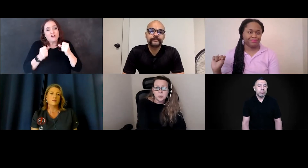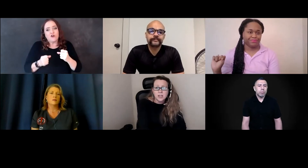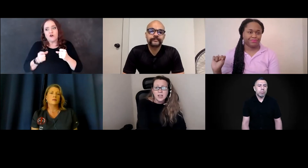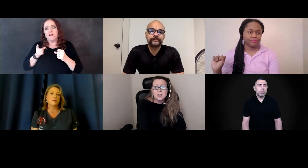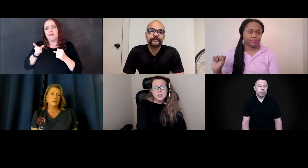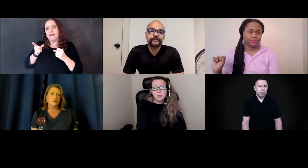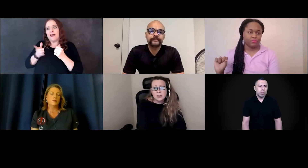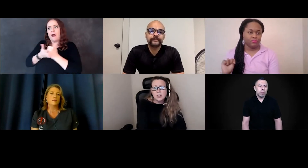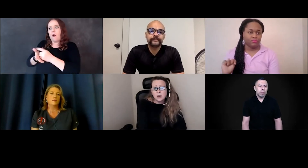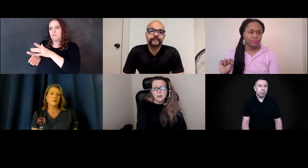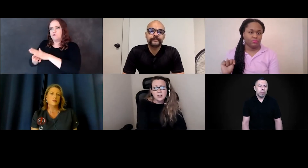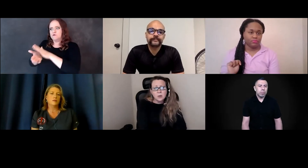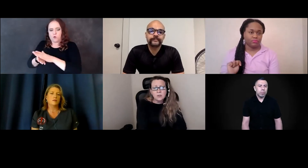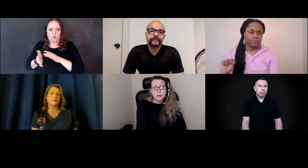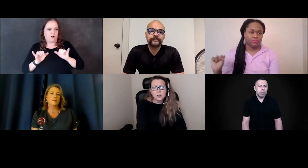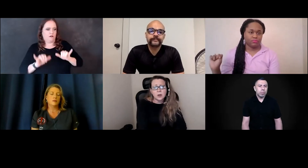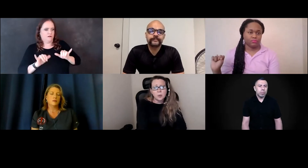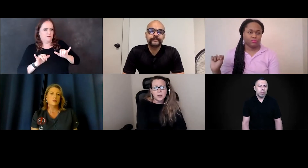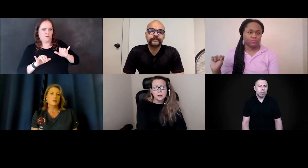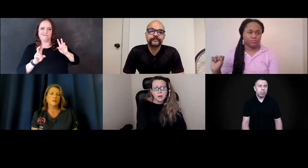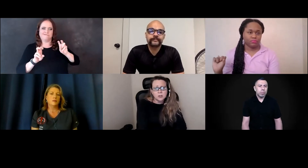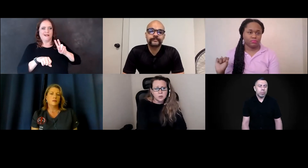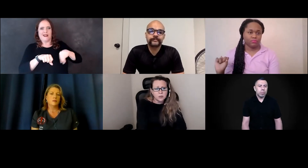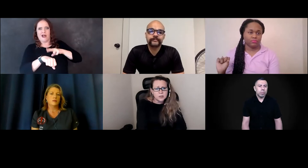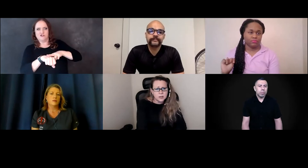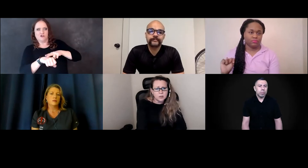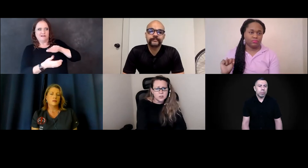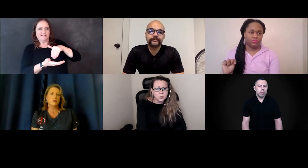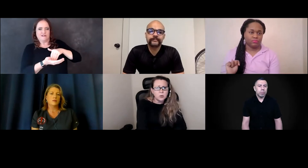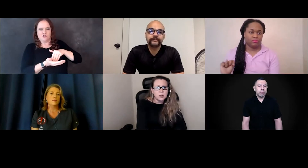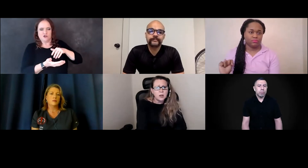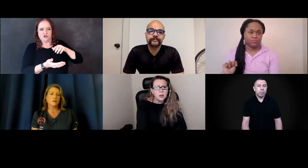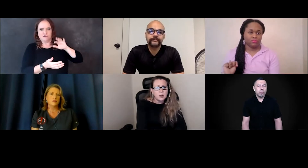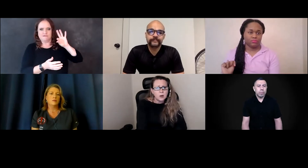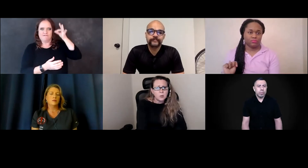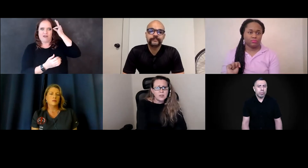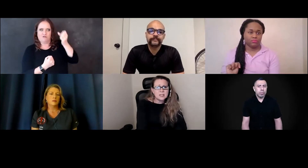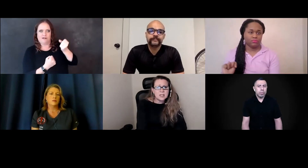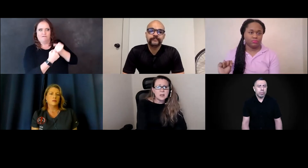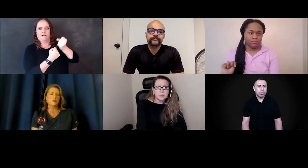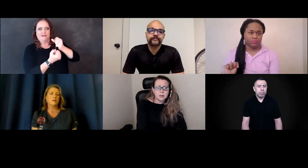I feel like that could help that college or university or school when they see something